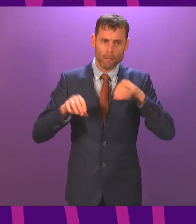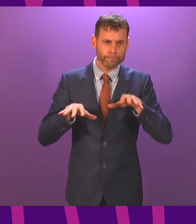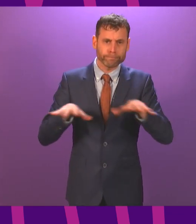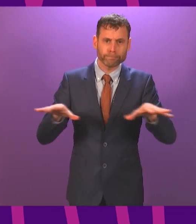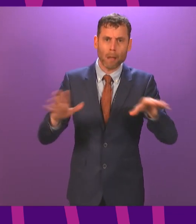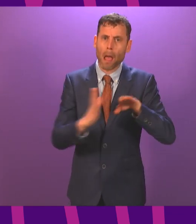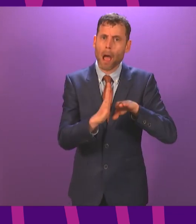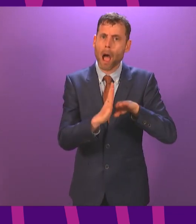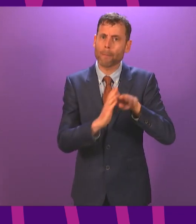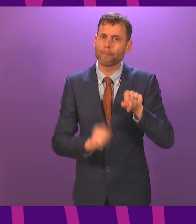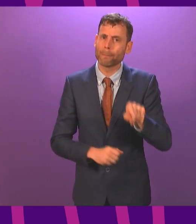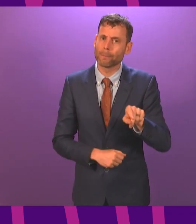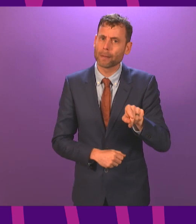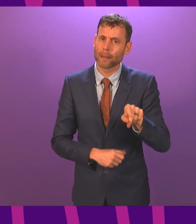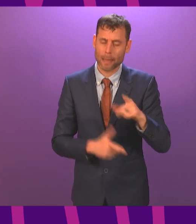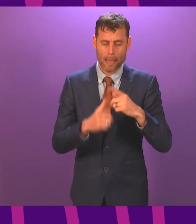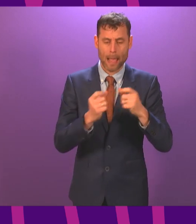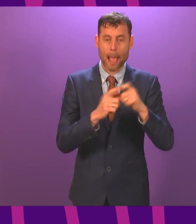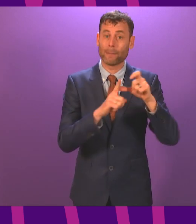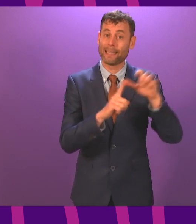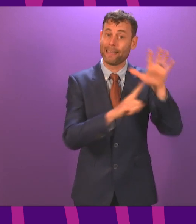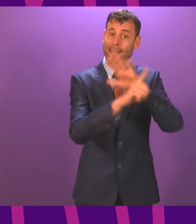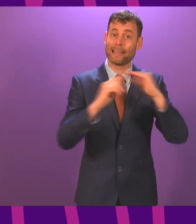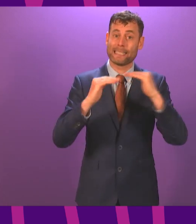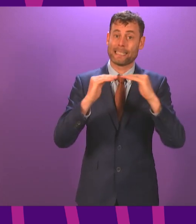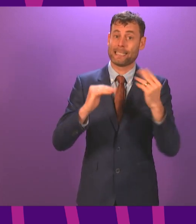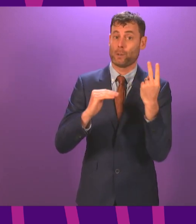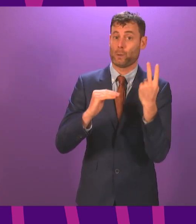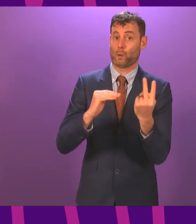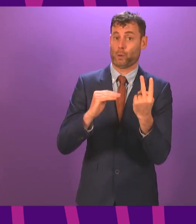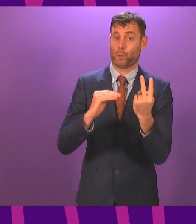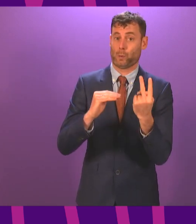increased in Aberdeenshire. The fact that Aberdeenshire remains at level 2 shows that